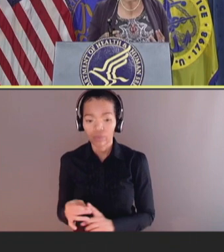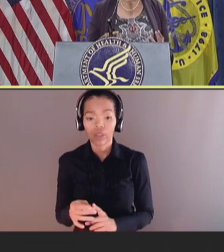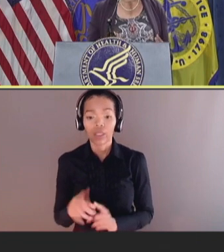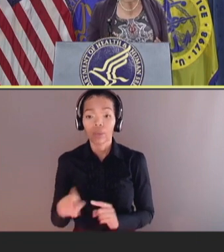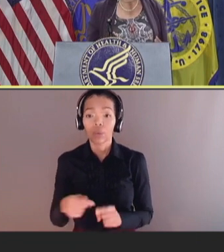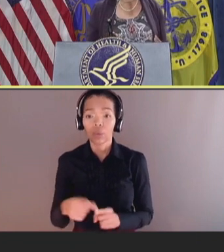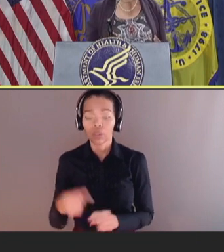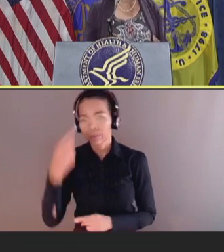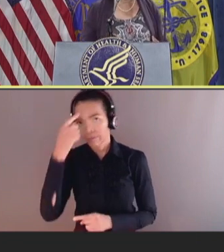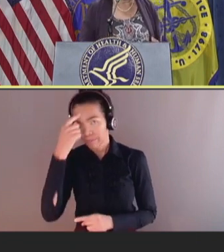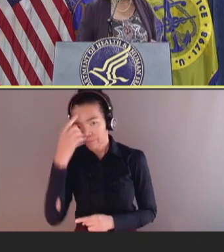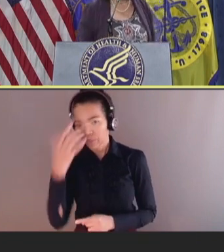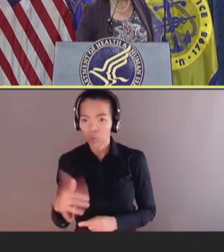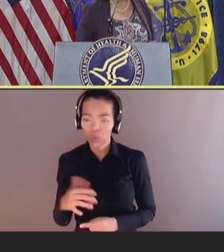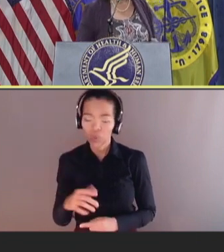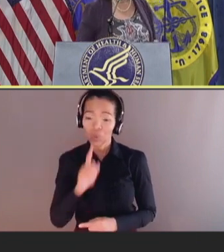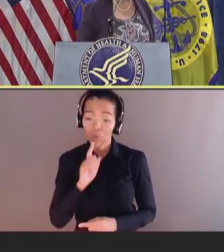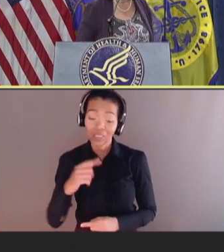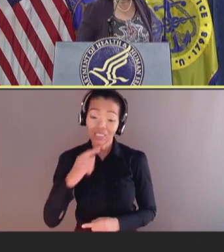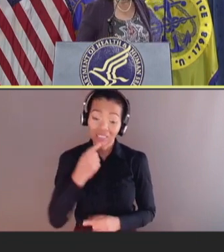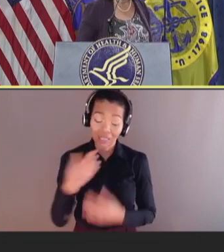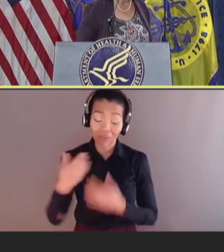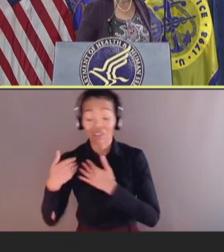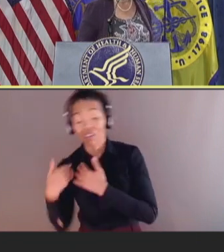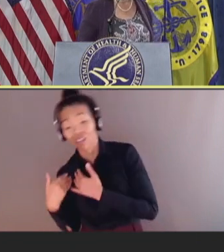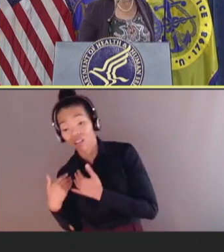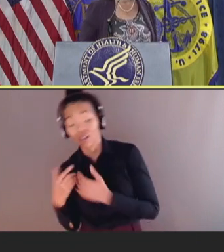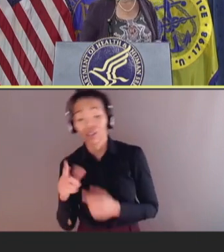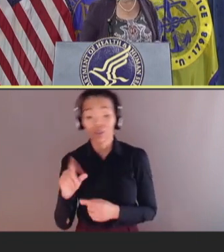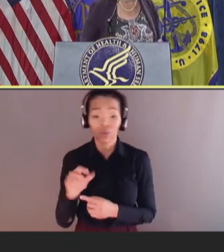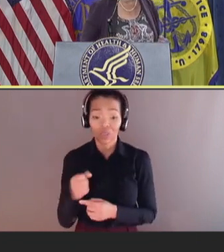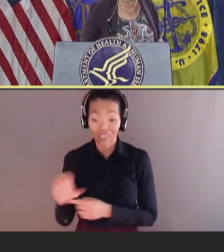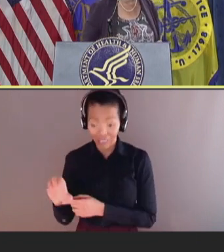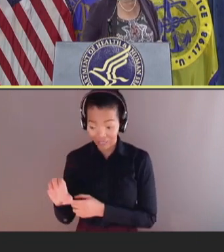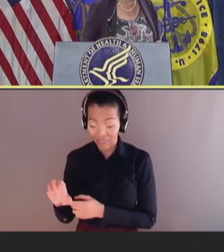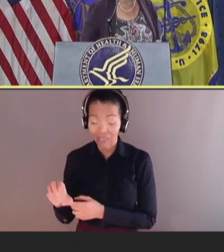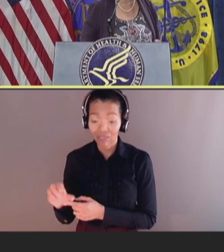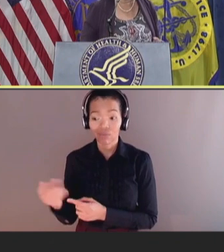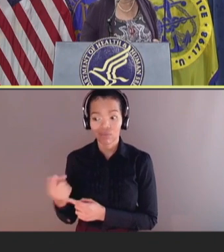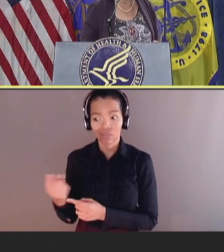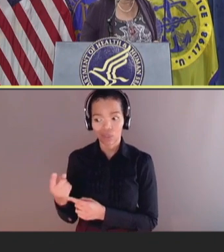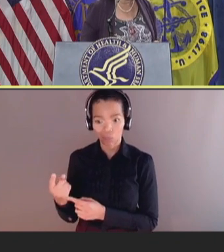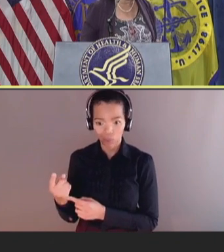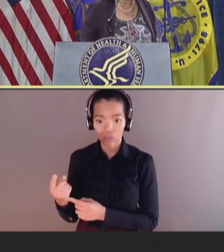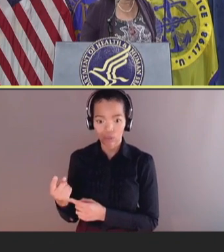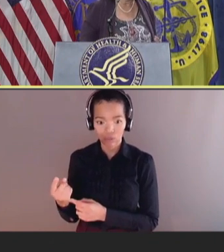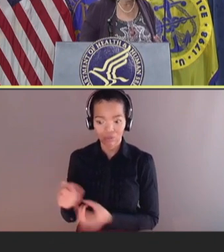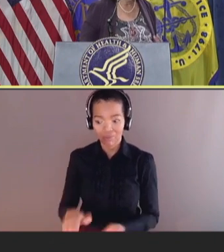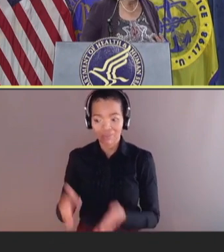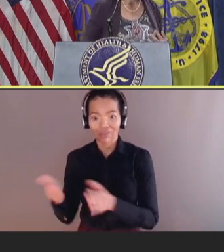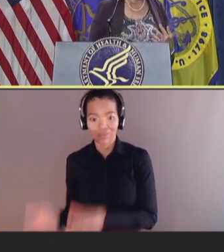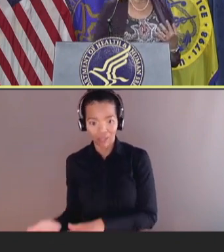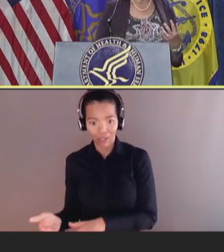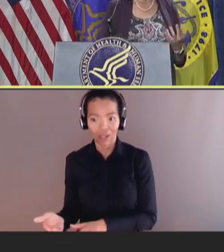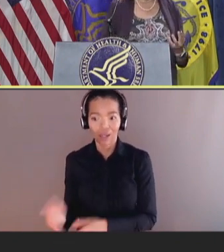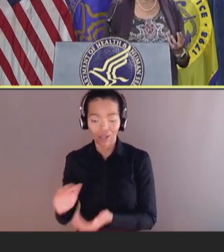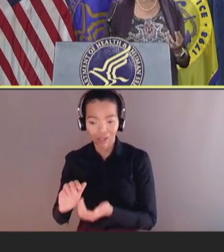tremendous. Every 20 seconds someone is dying from TB around the world. Now in the U.S.,